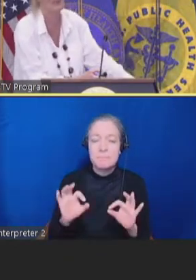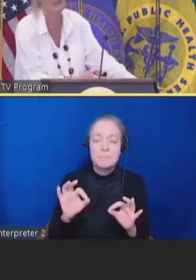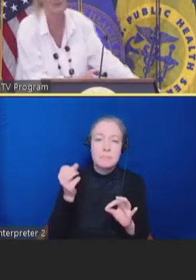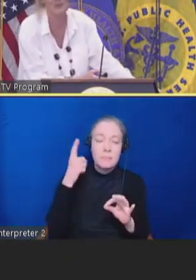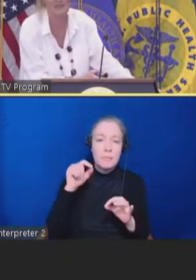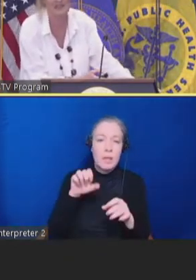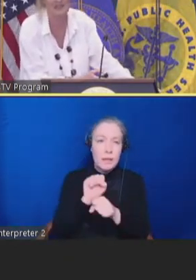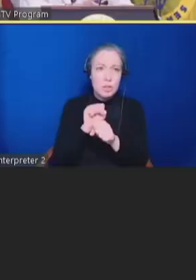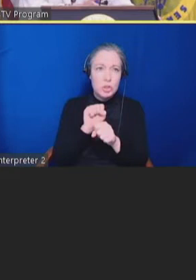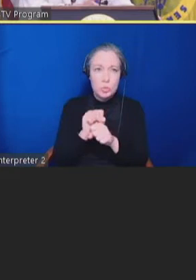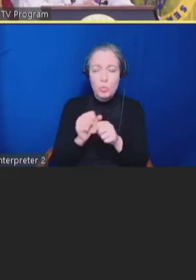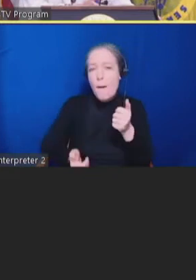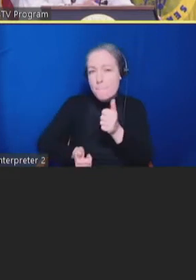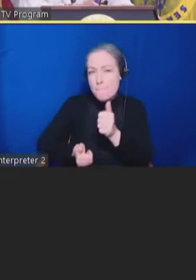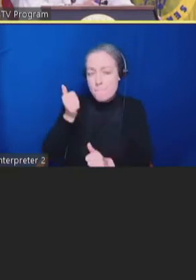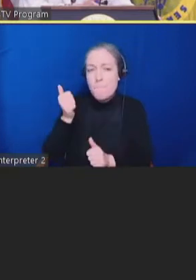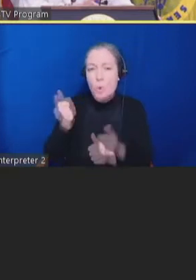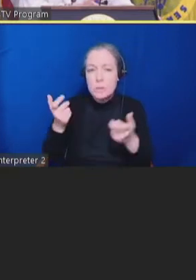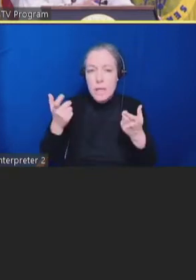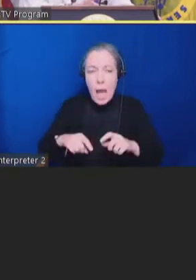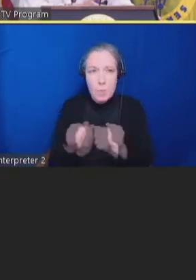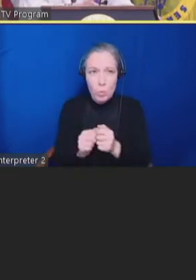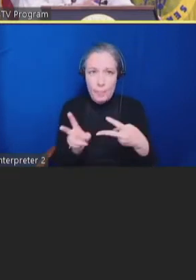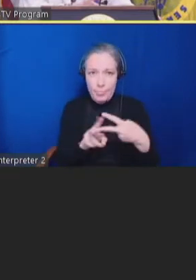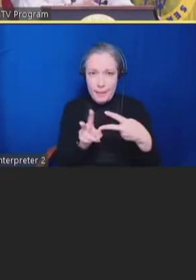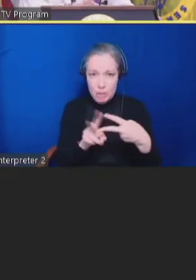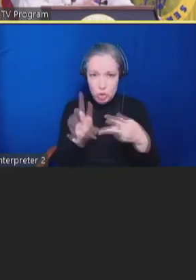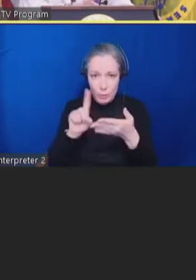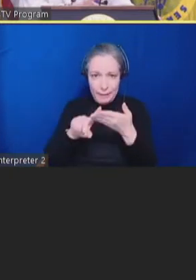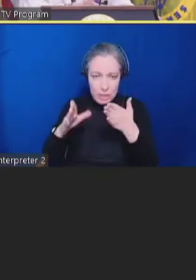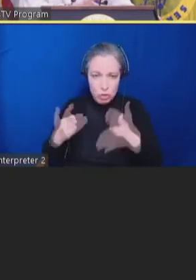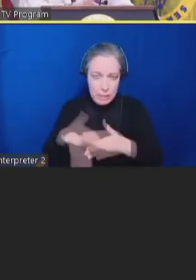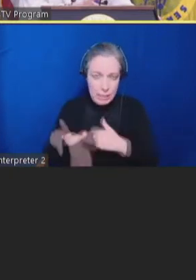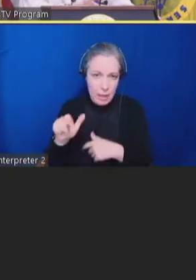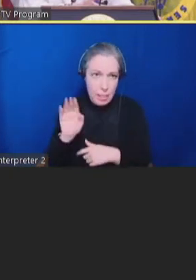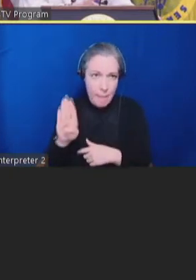two investigators in my lab. And funding was provided by Bureau of Therapeutics. Thank you.